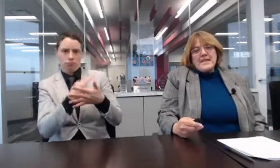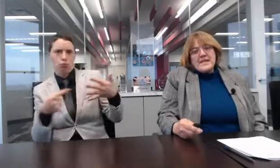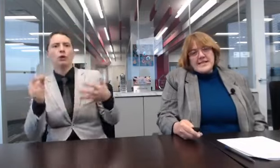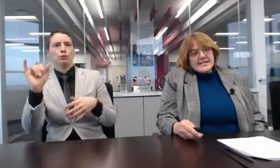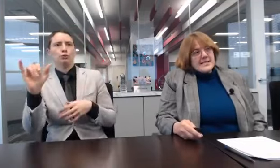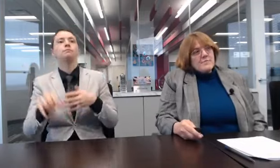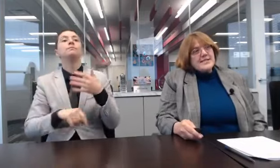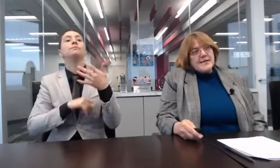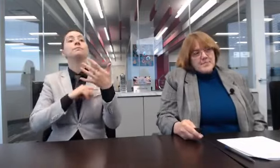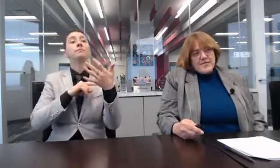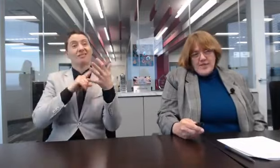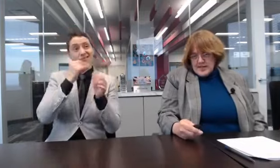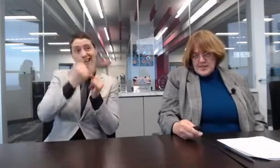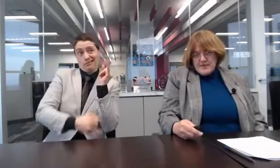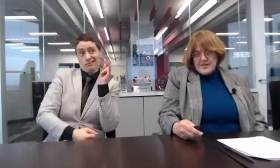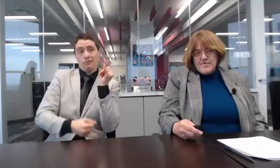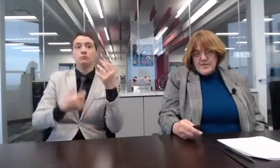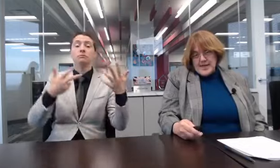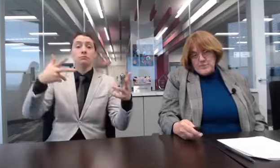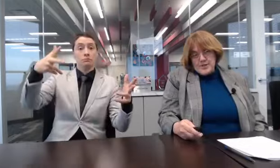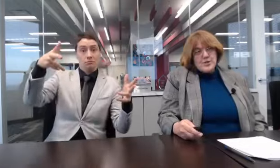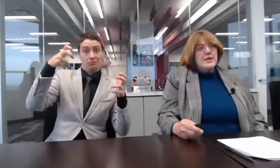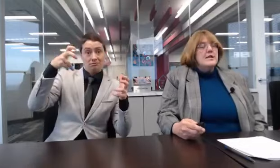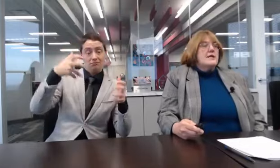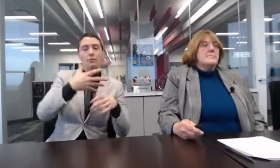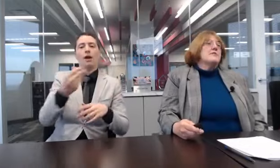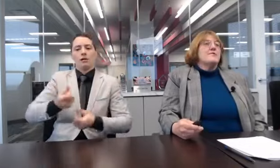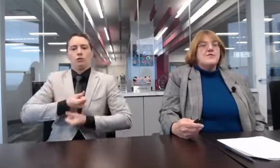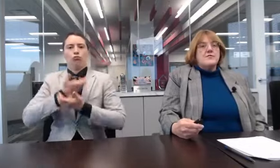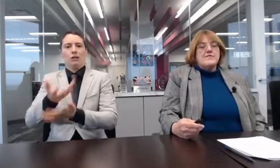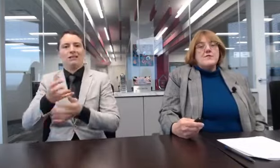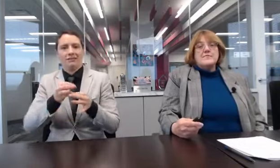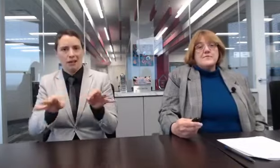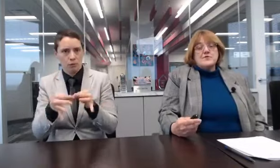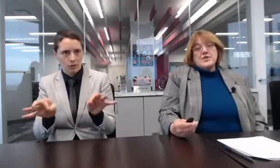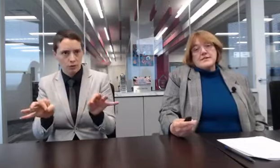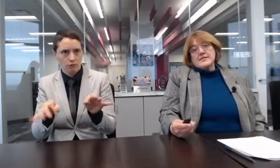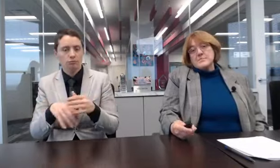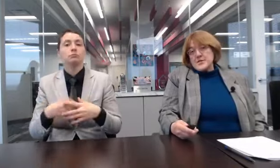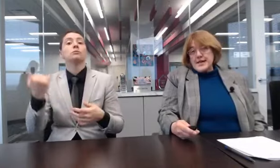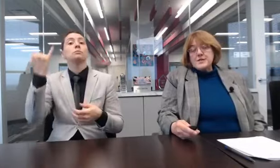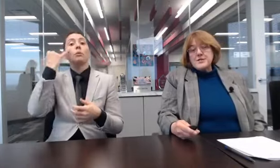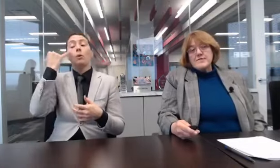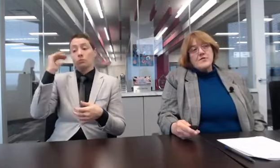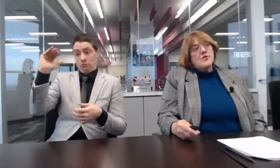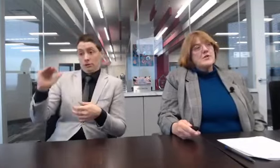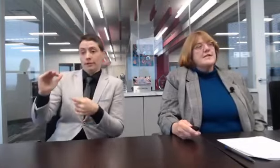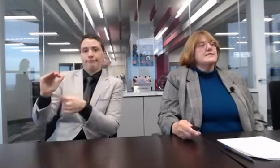And then lastly, receptive and expressive language. So if your child has communication difficulties,